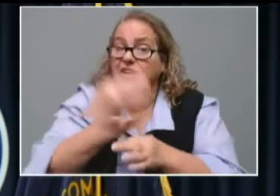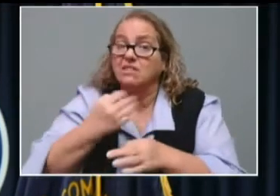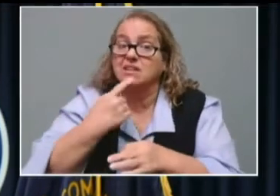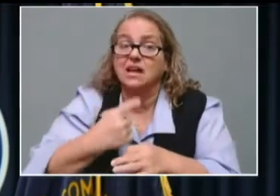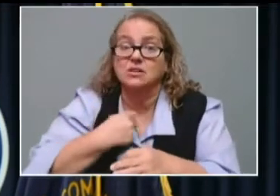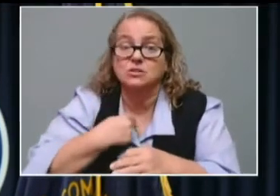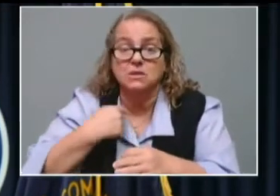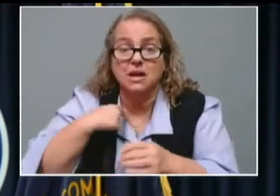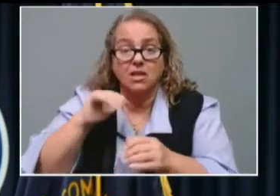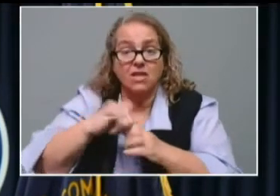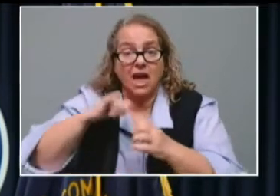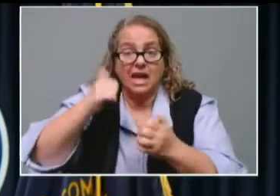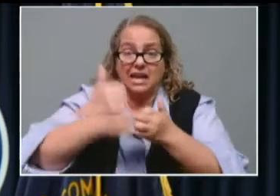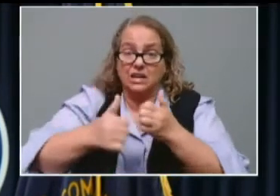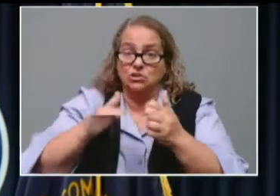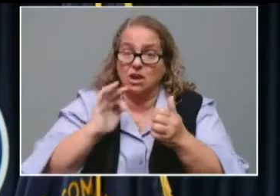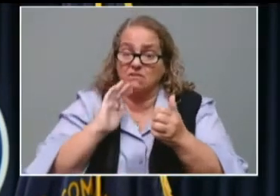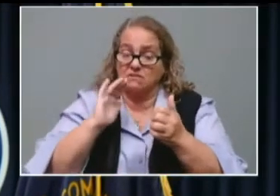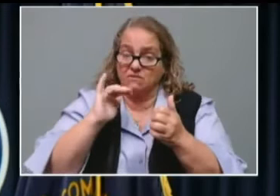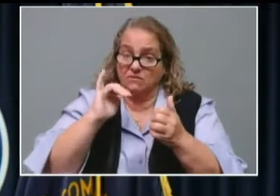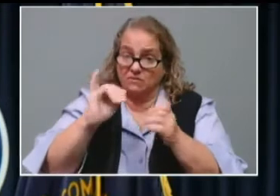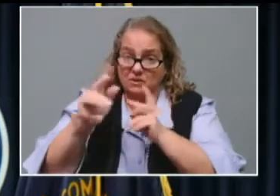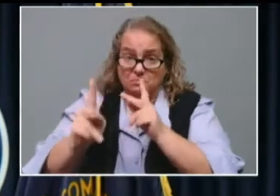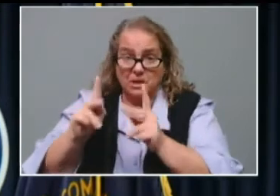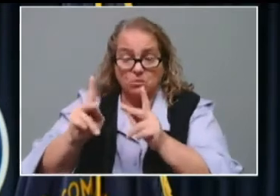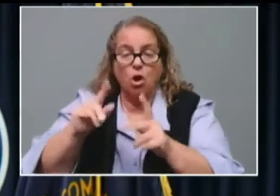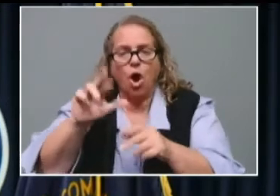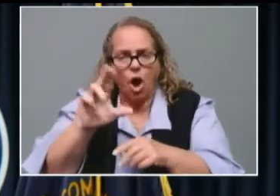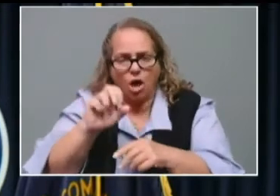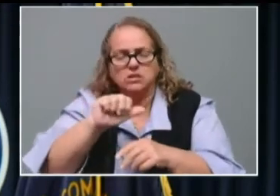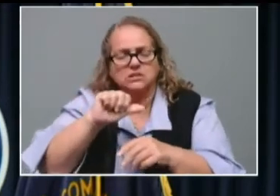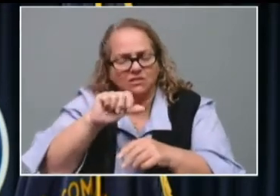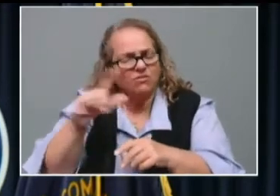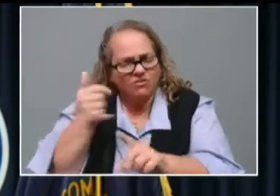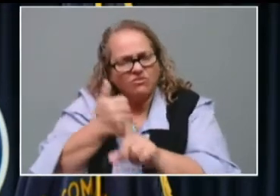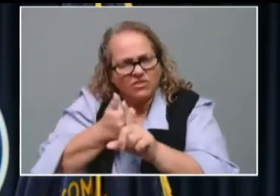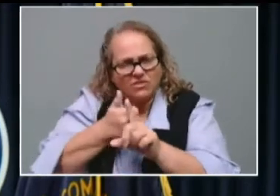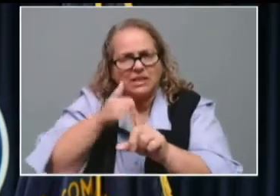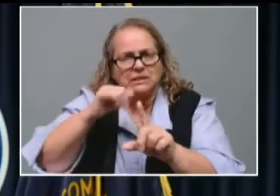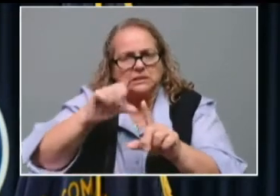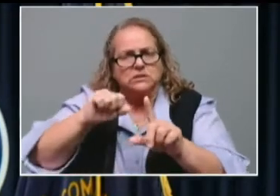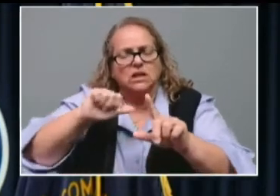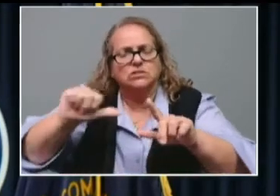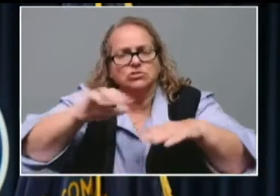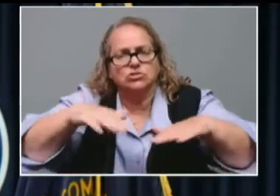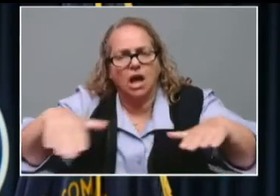individual is a child of God, irreplaceable to their family into